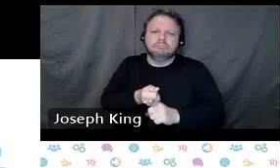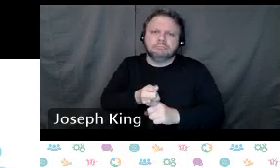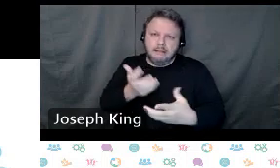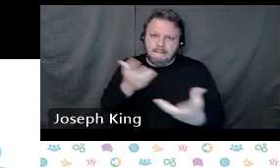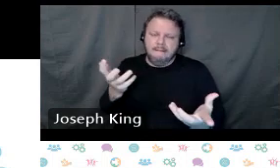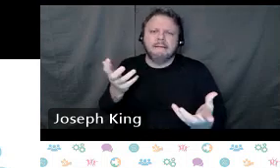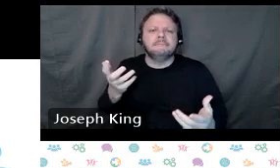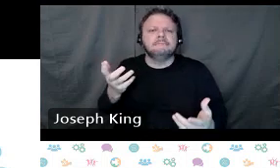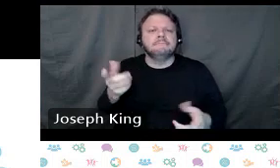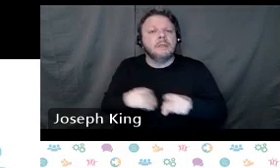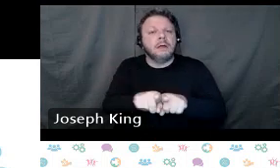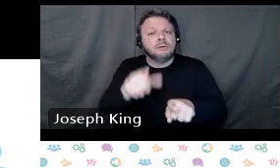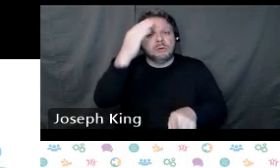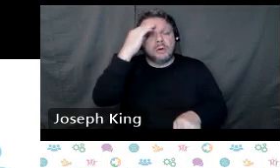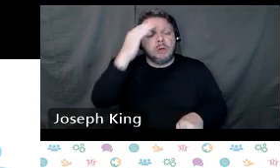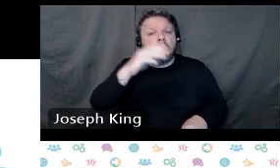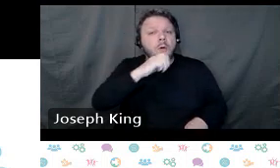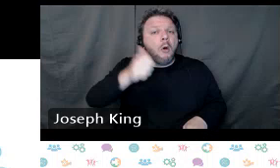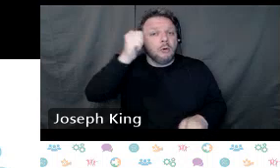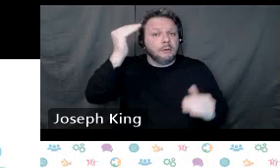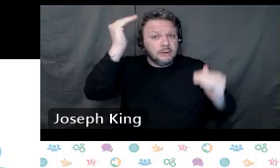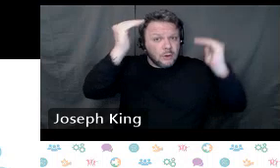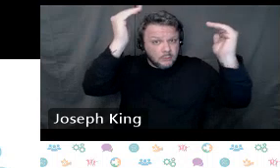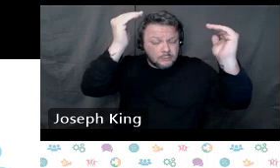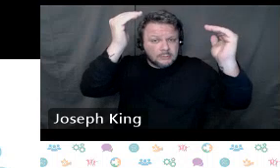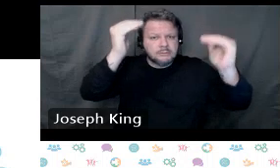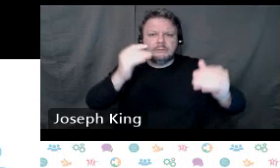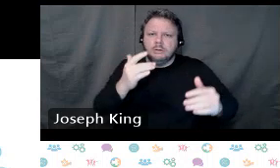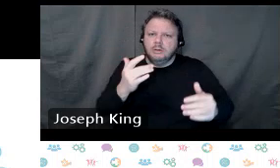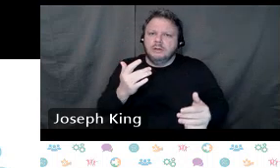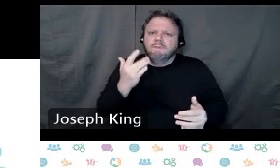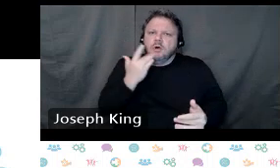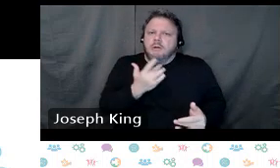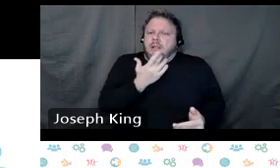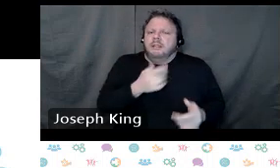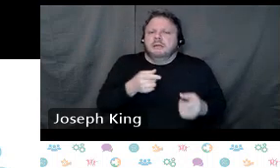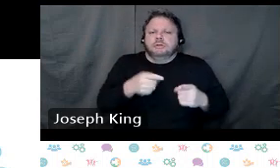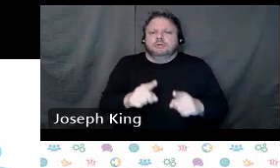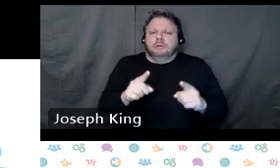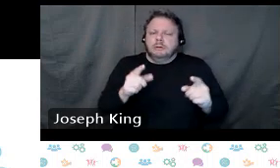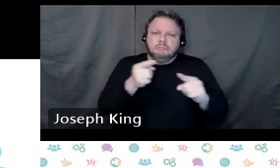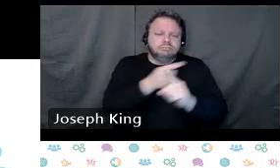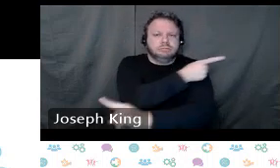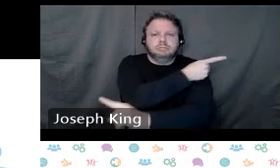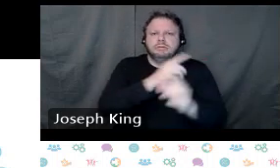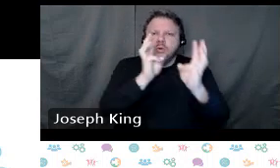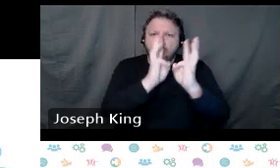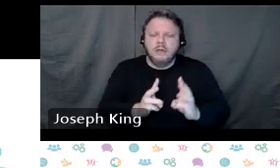We also know that older adults are more vulnerable during extreme weather and natural disasters.